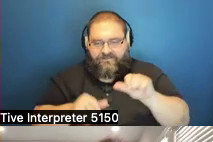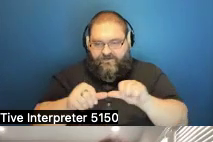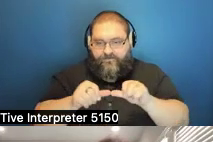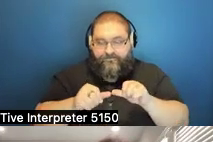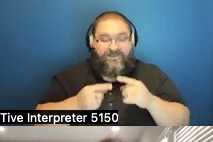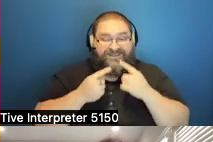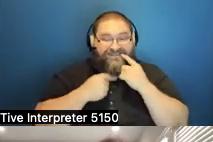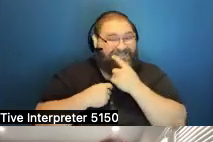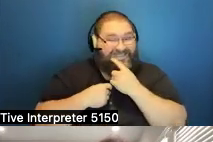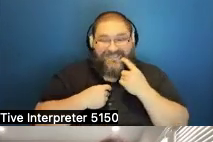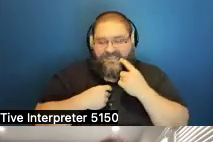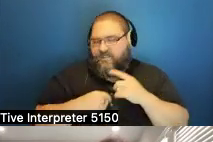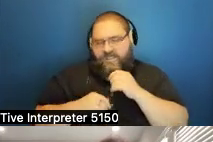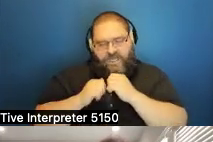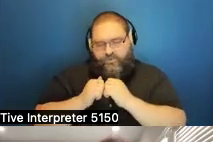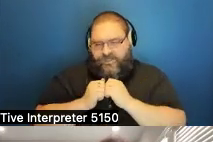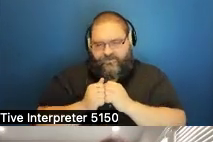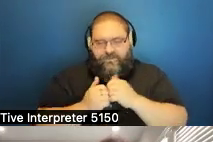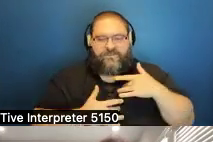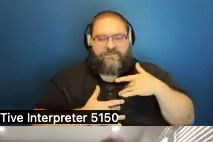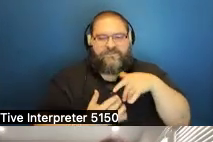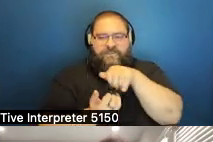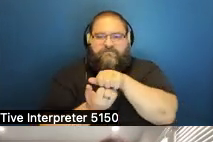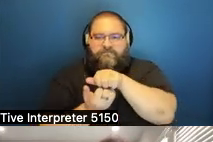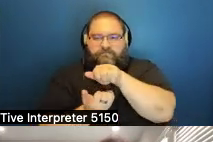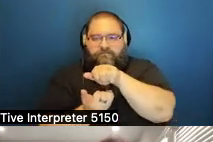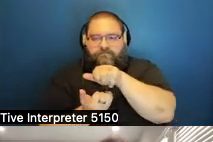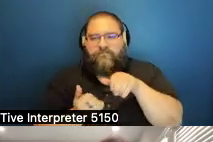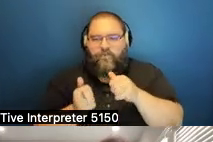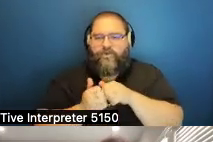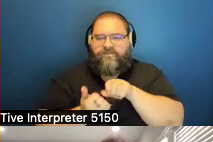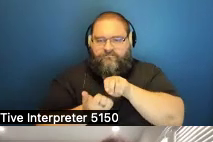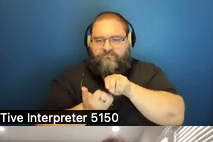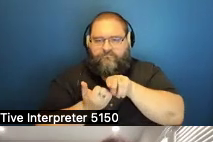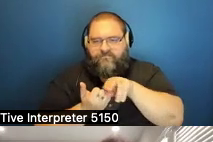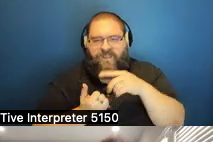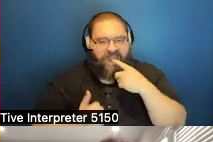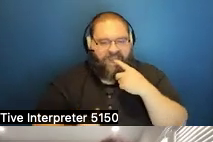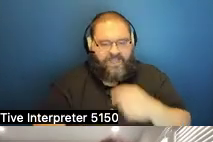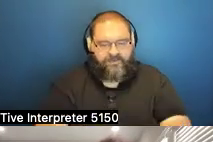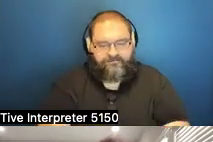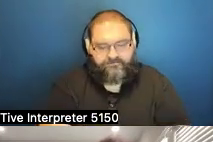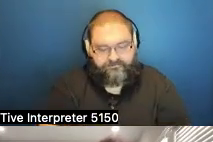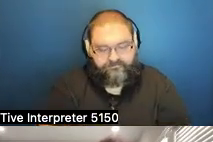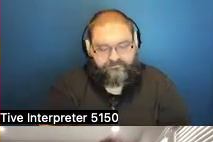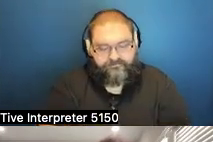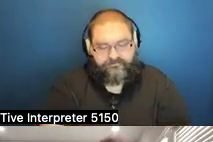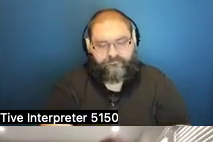19:46:18 And usually separated by the tongue. 19:46:23 The mandible is moved backwards